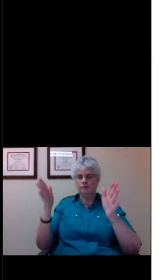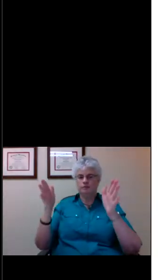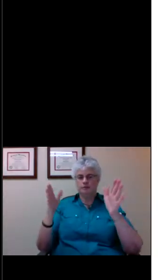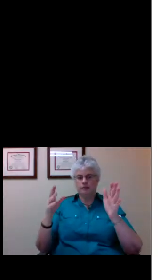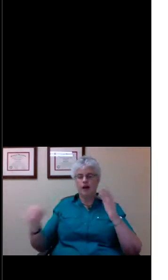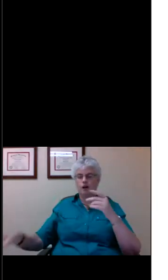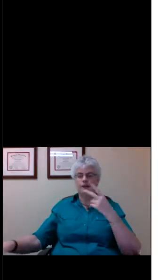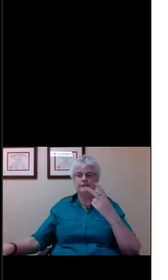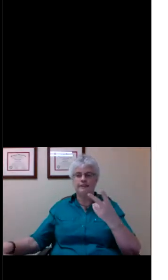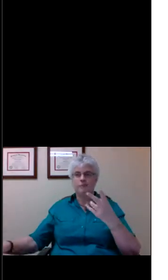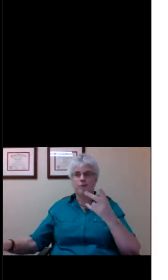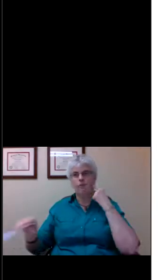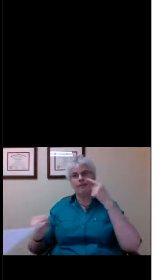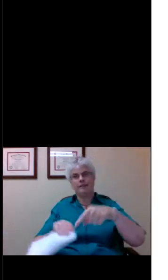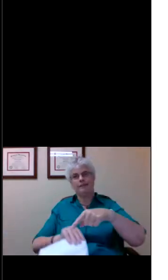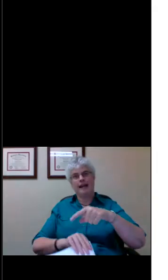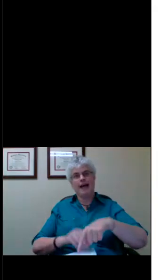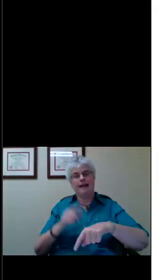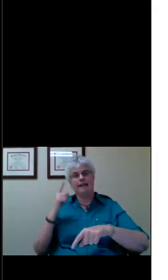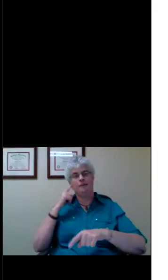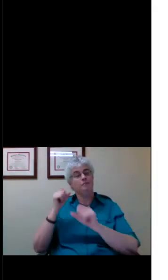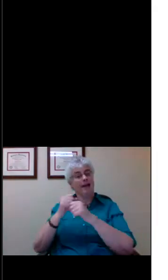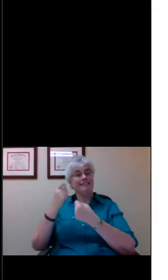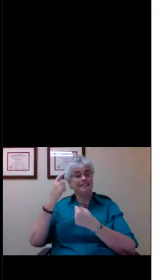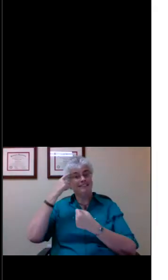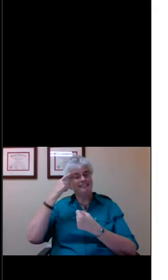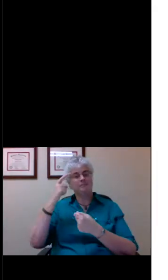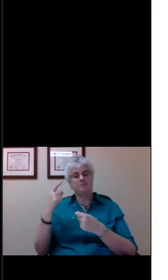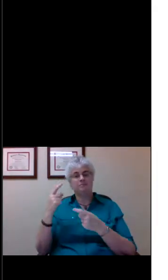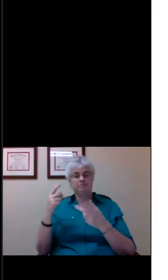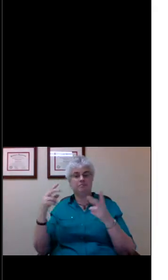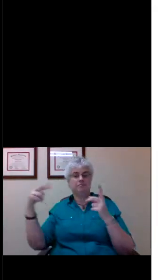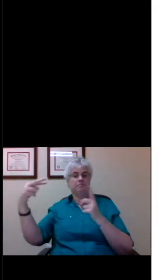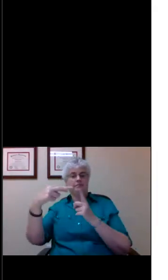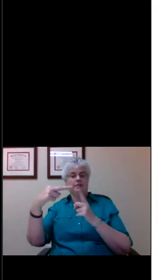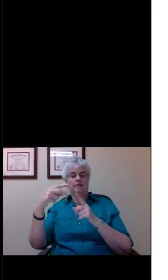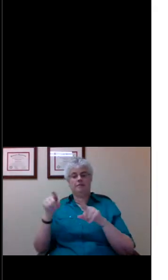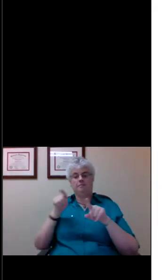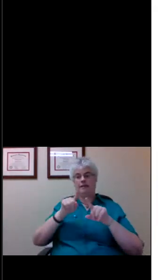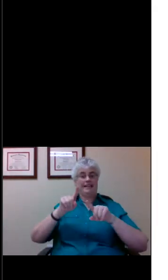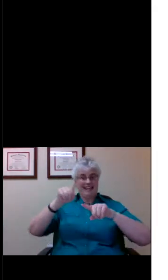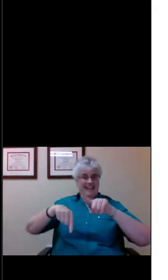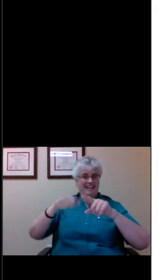of-Hearing person would have some hearing. So trying to make sense from a